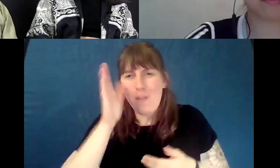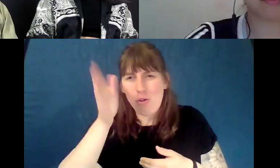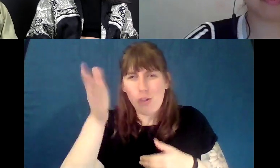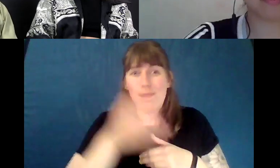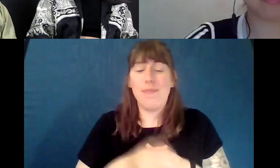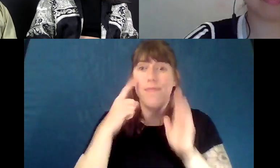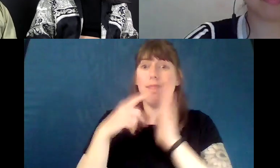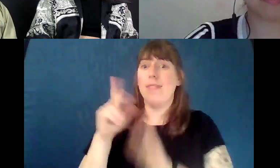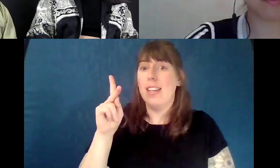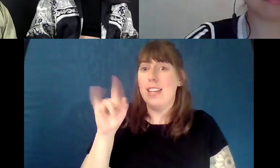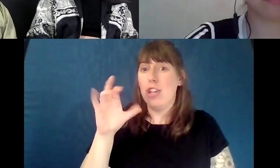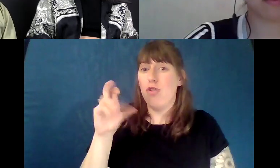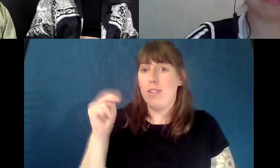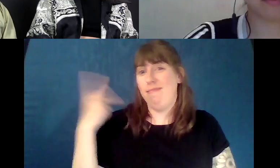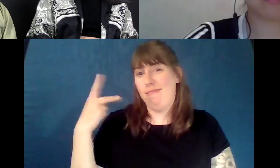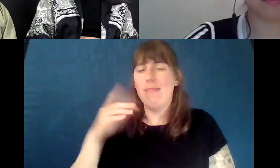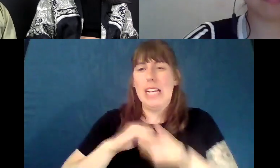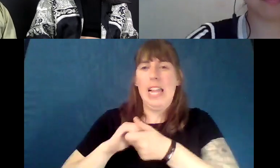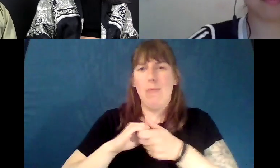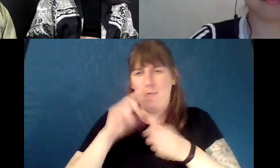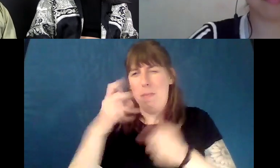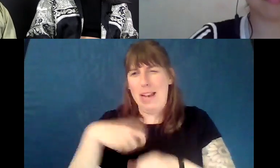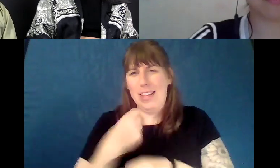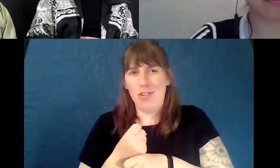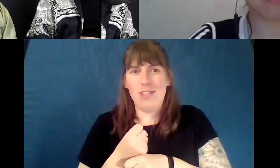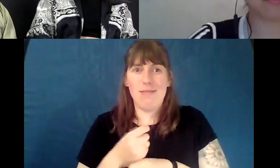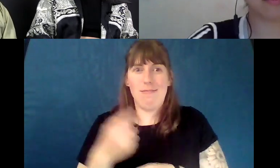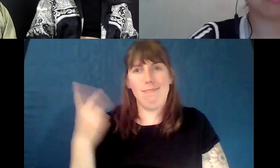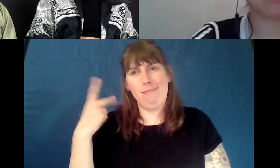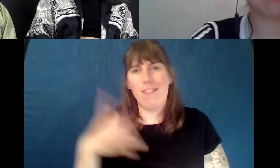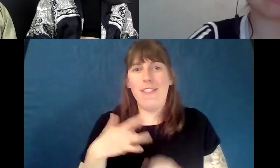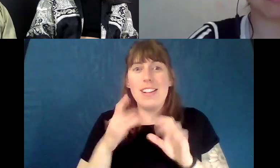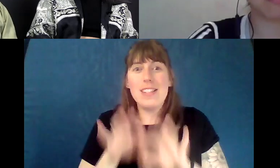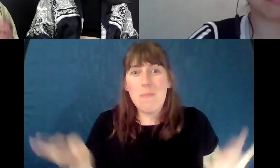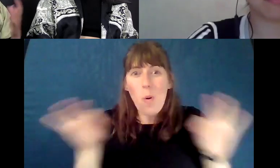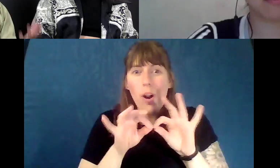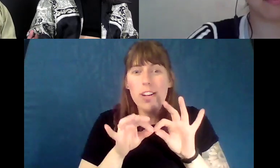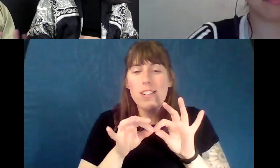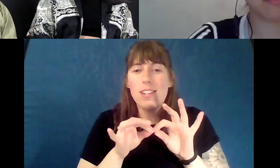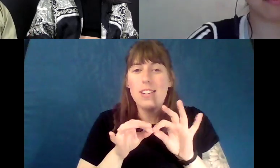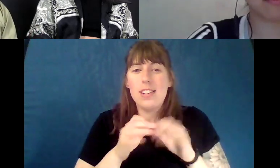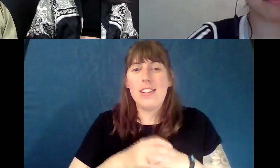me and Kiran's collaboration over the years, it's also important for us to set an example so people